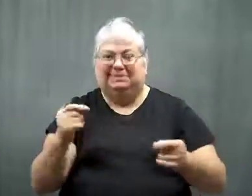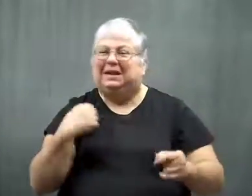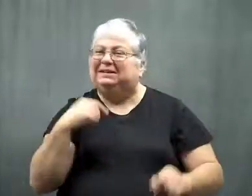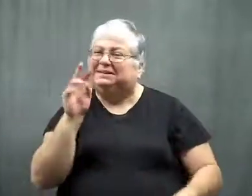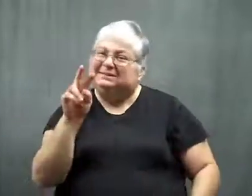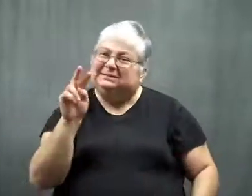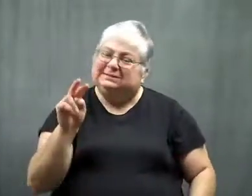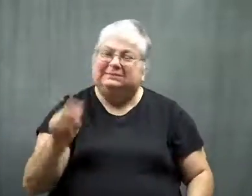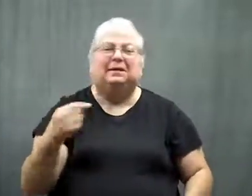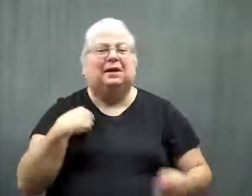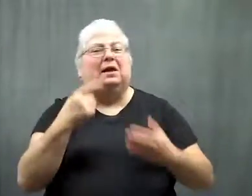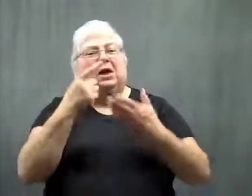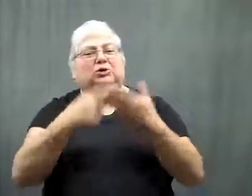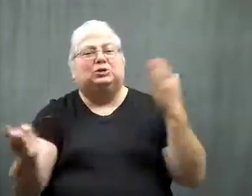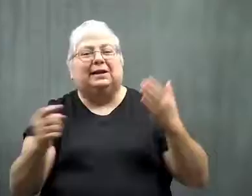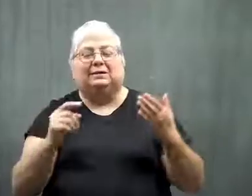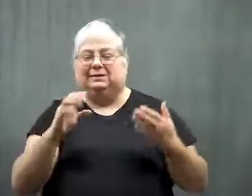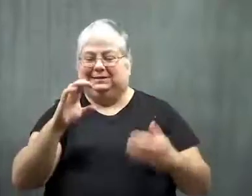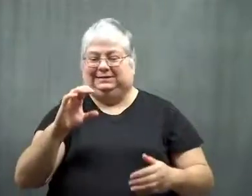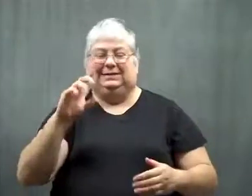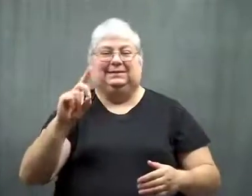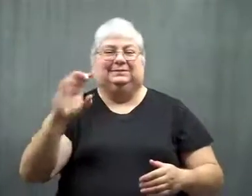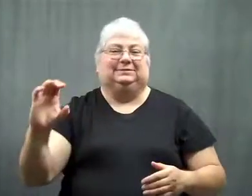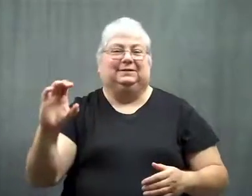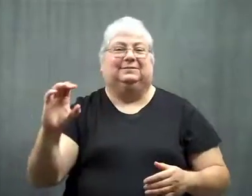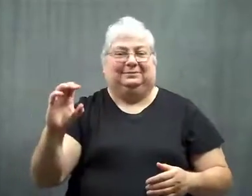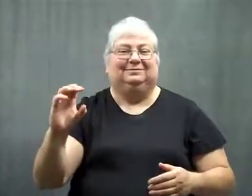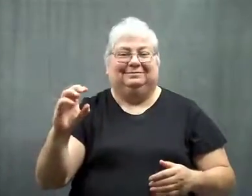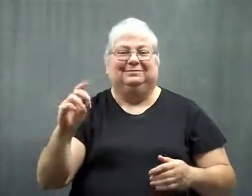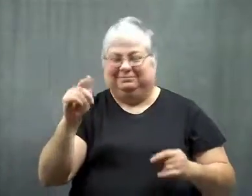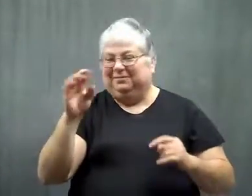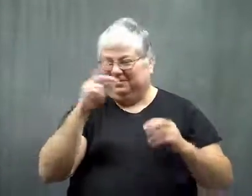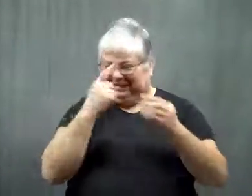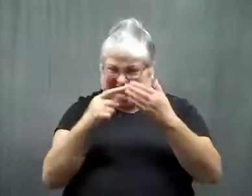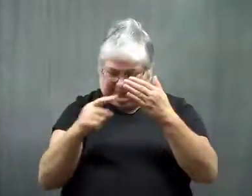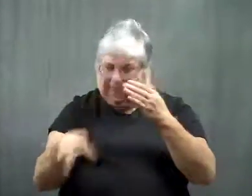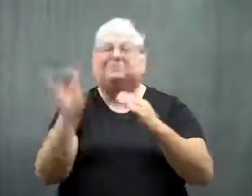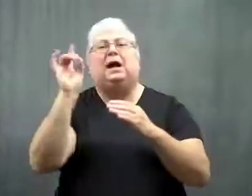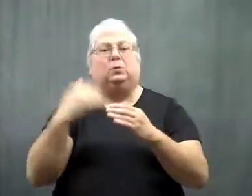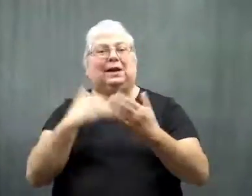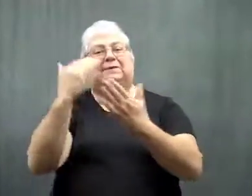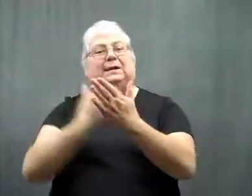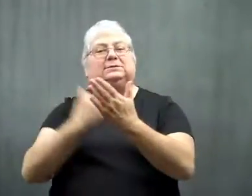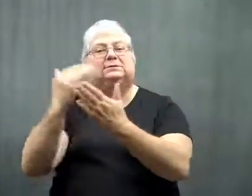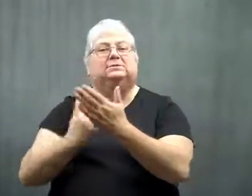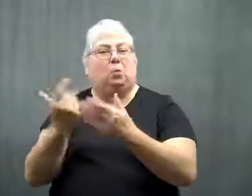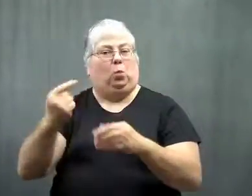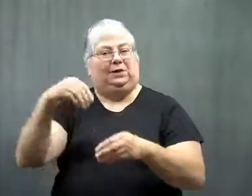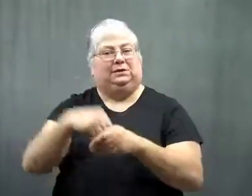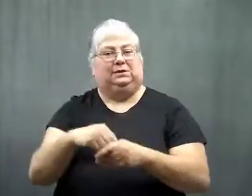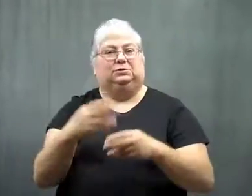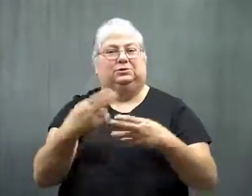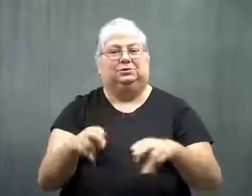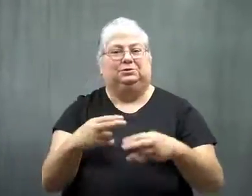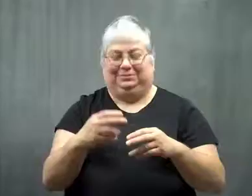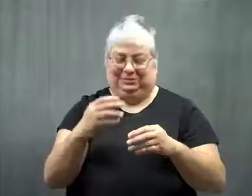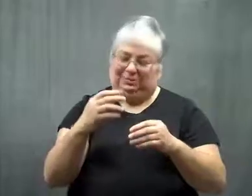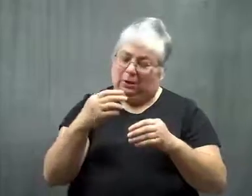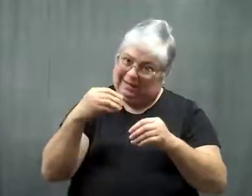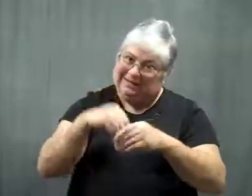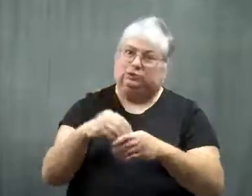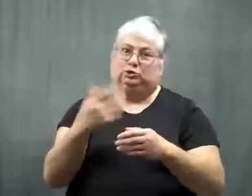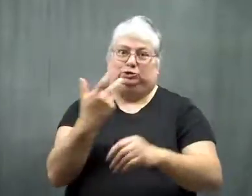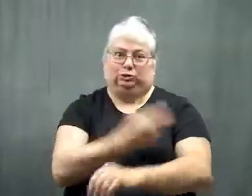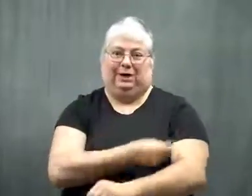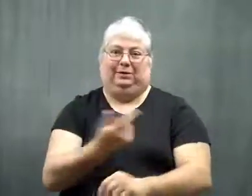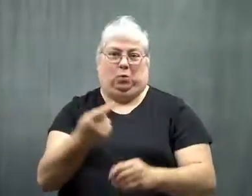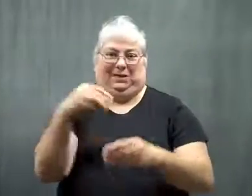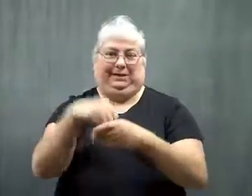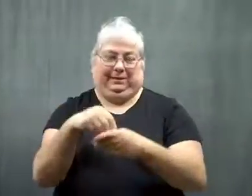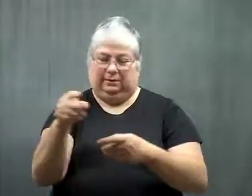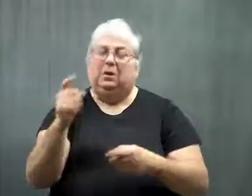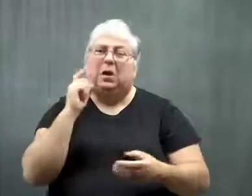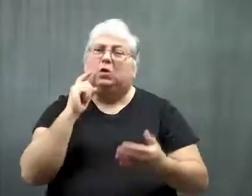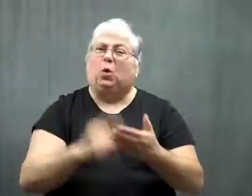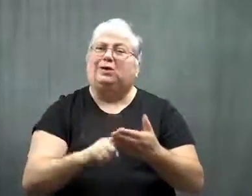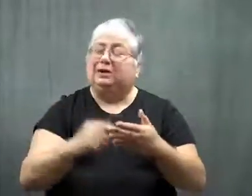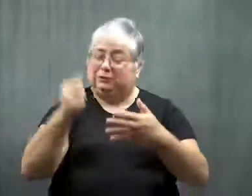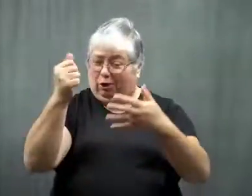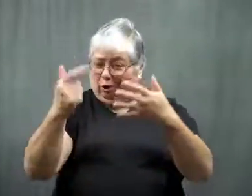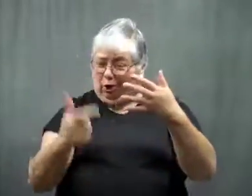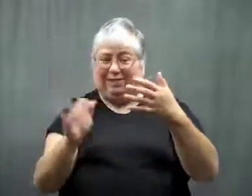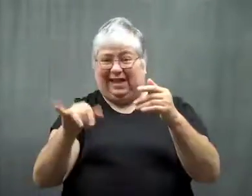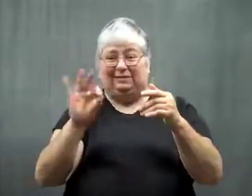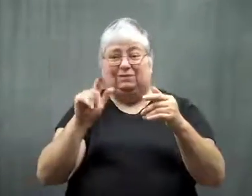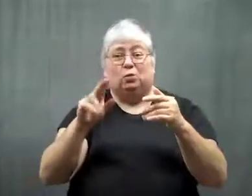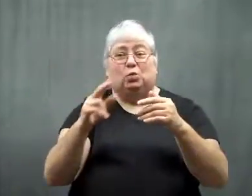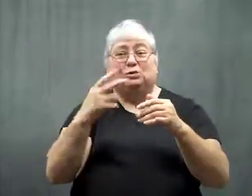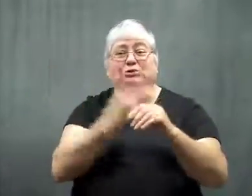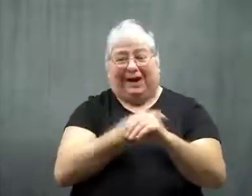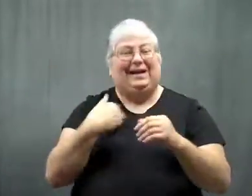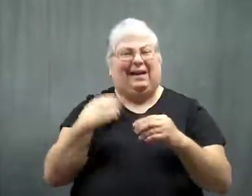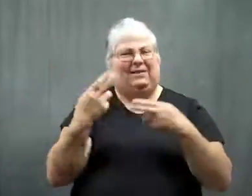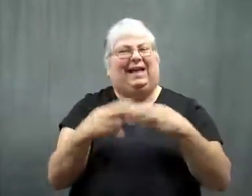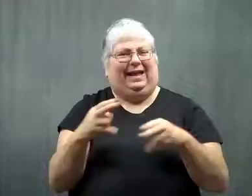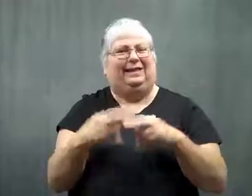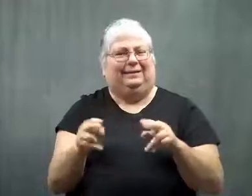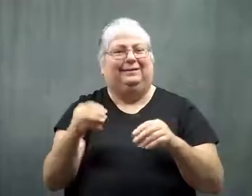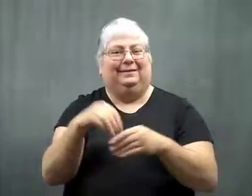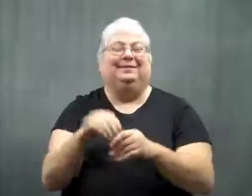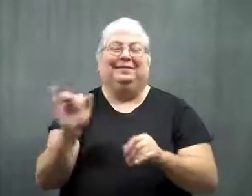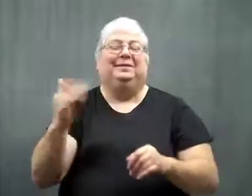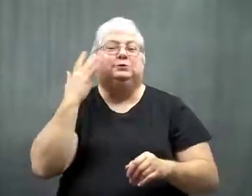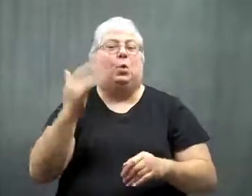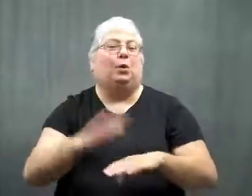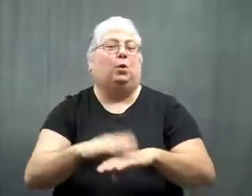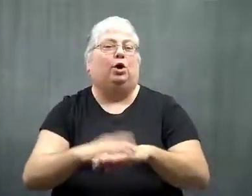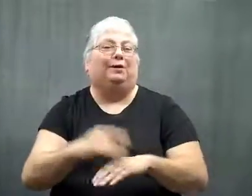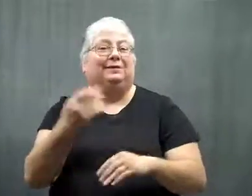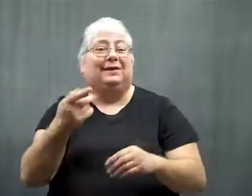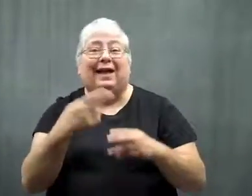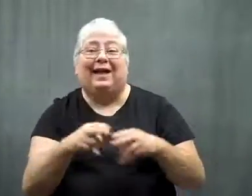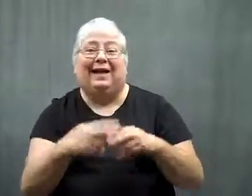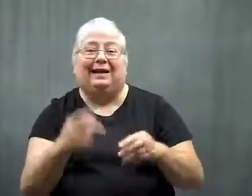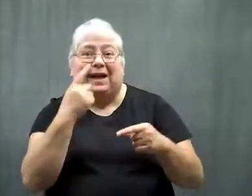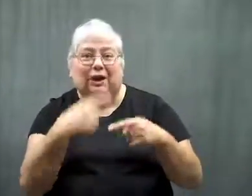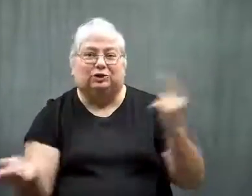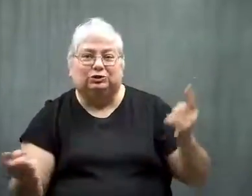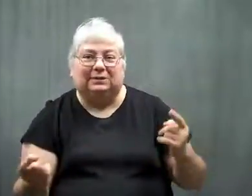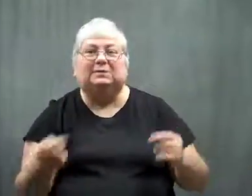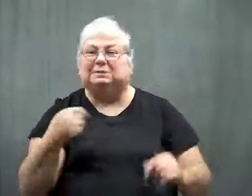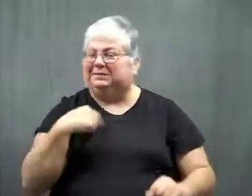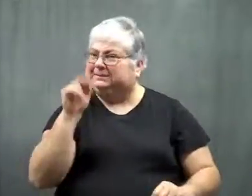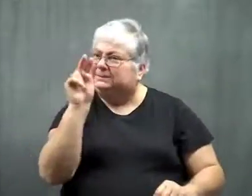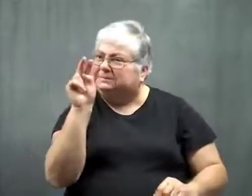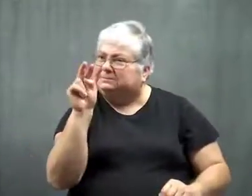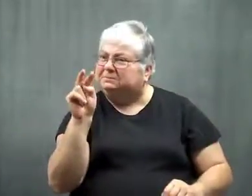I searched and found a listing of vaccine ingredients on the CDC website.